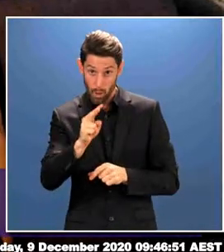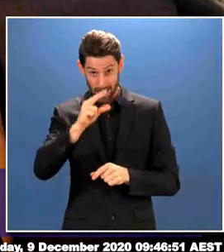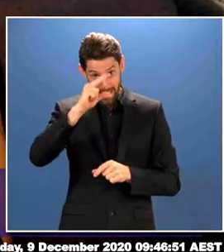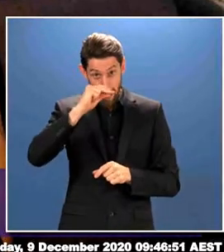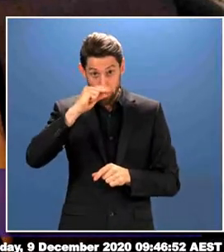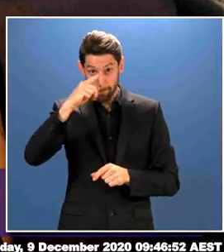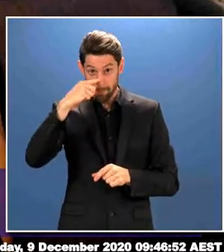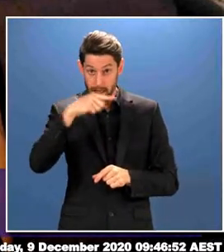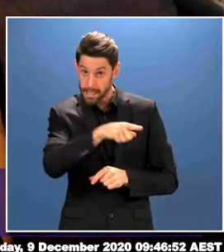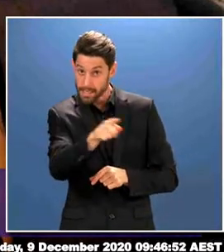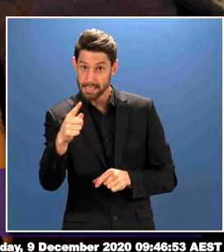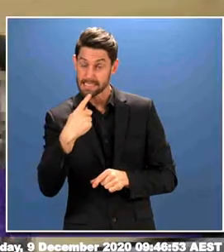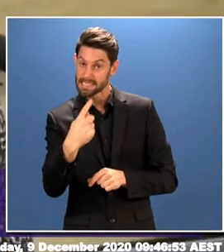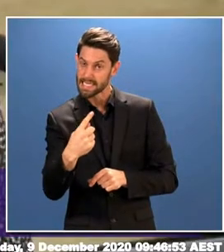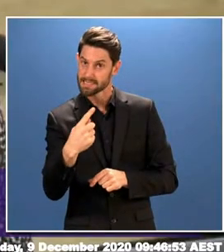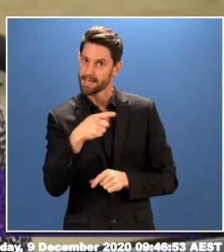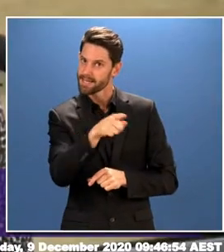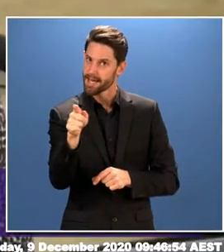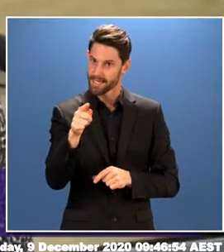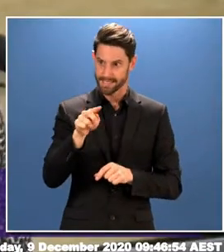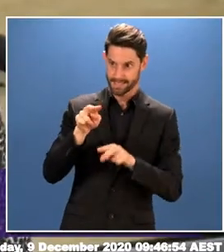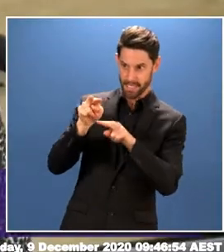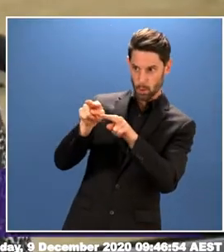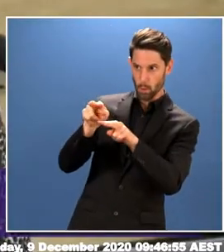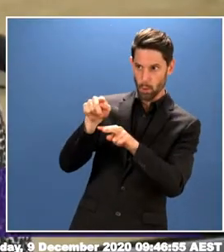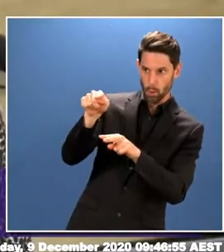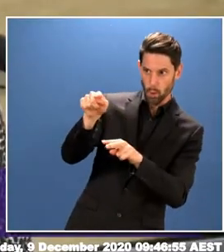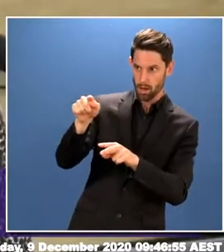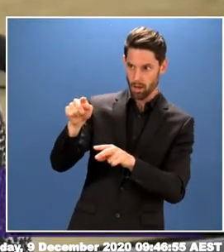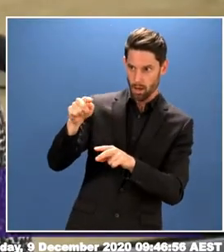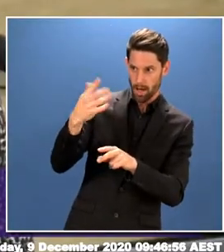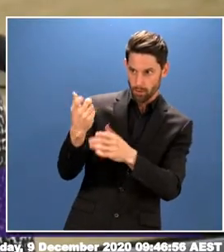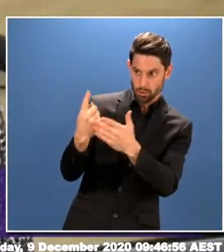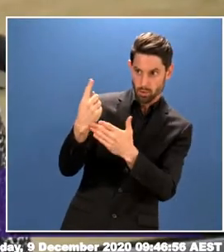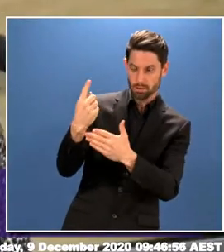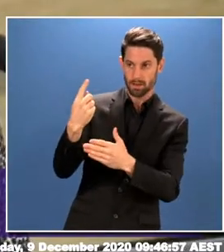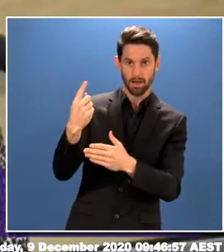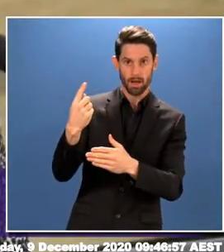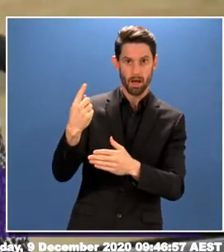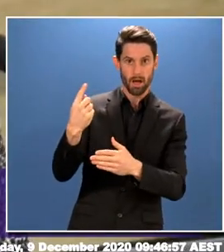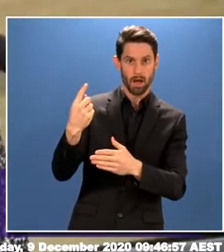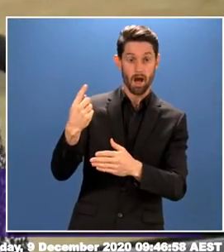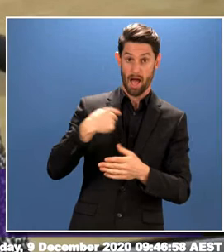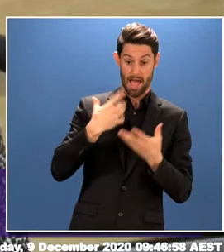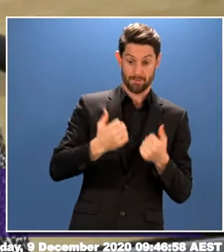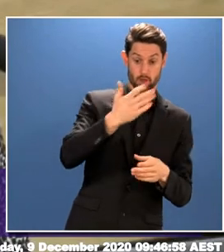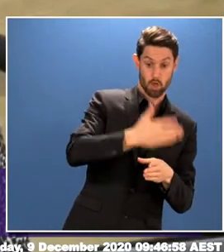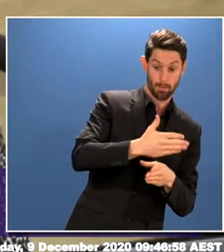Summit sound like they recognise the opportunities that might be provided to them by having a job. Would you agree with that?